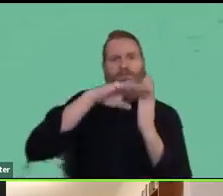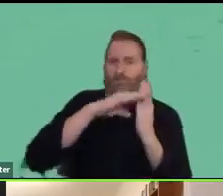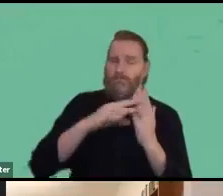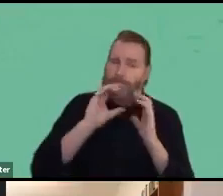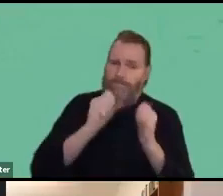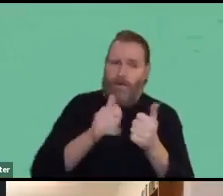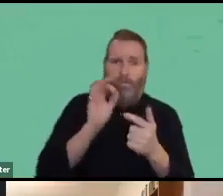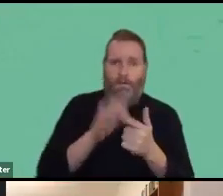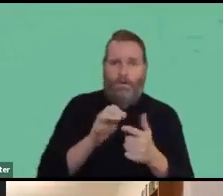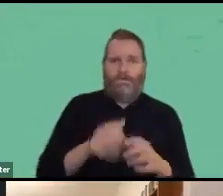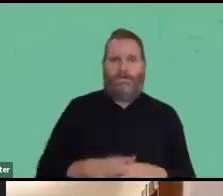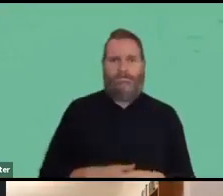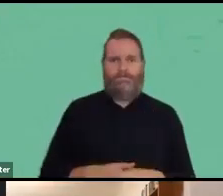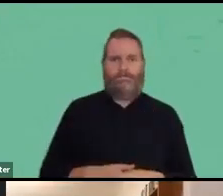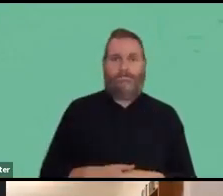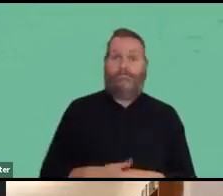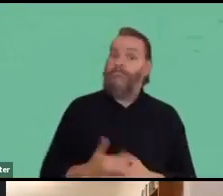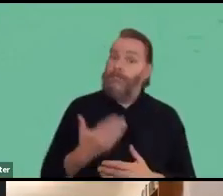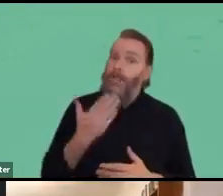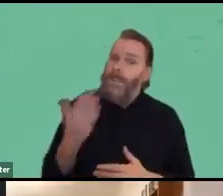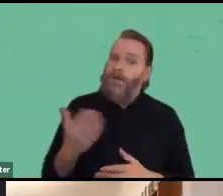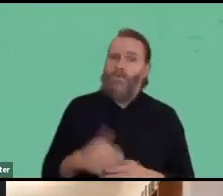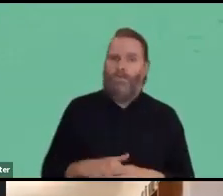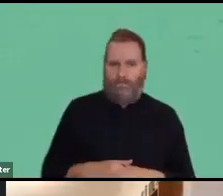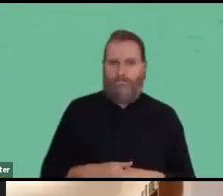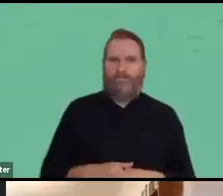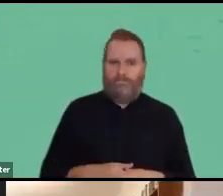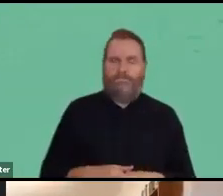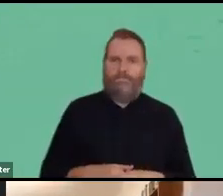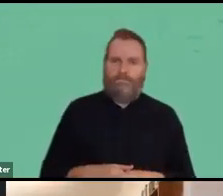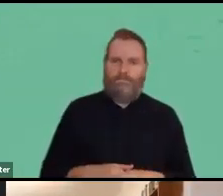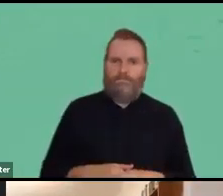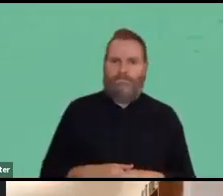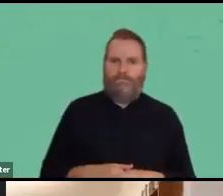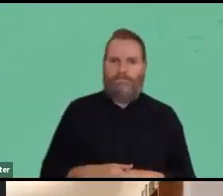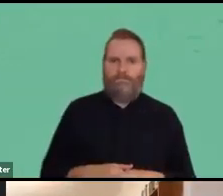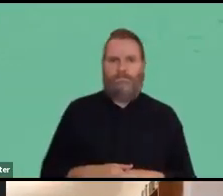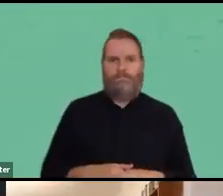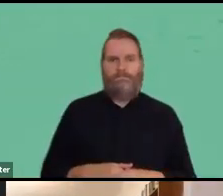Okay thank you Mark there's a couple of things that you probably will want to pick up the next